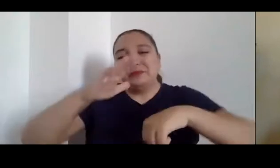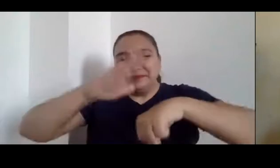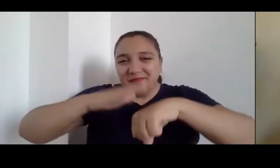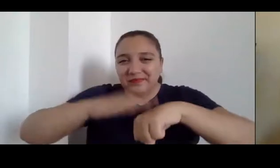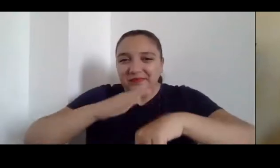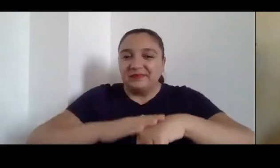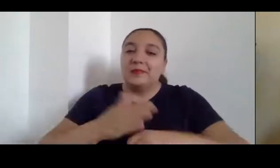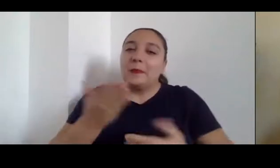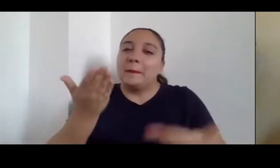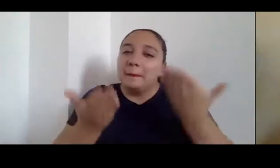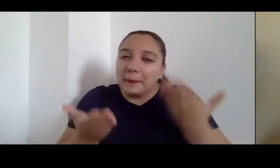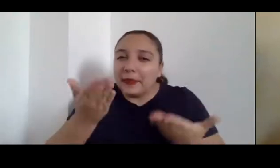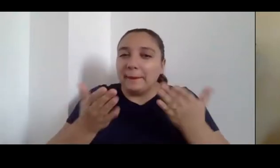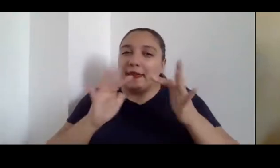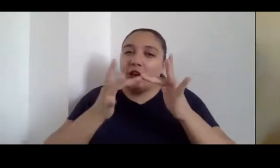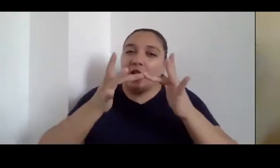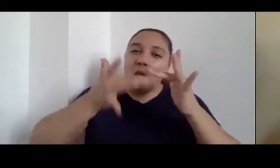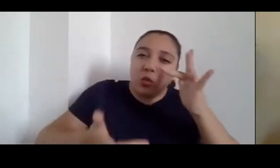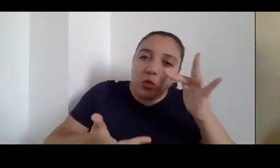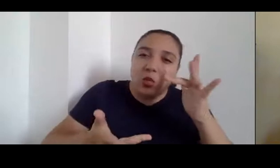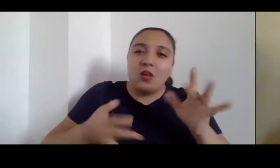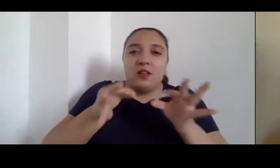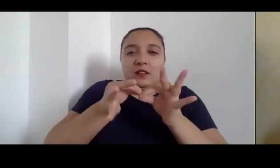changing circumstances that may occur during our time together.